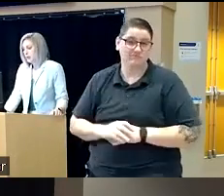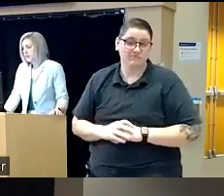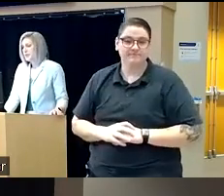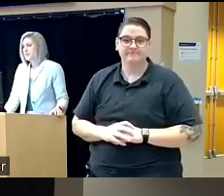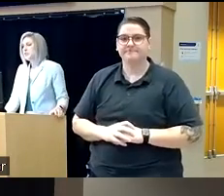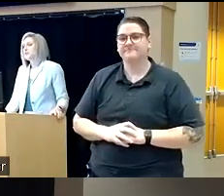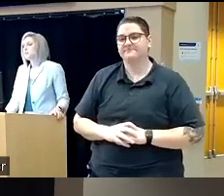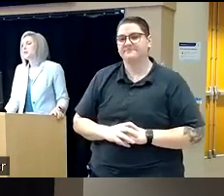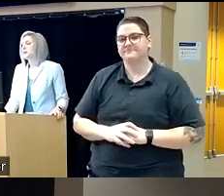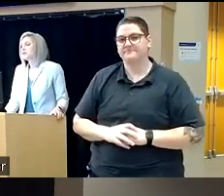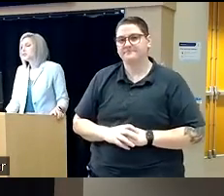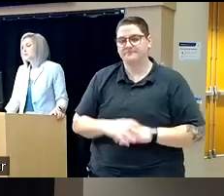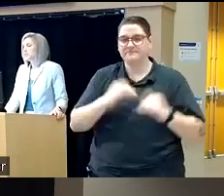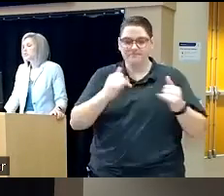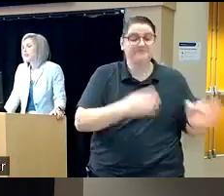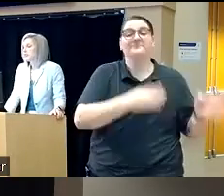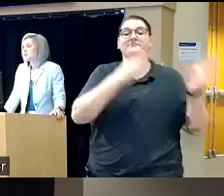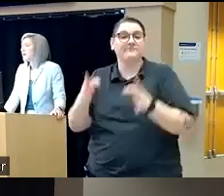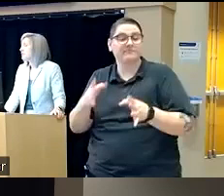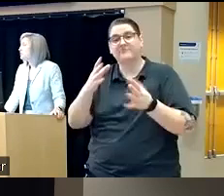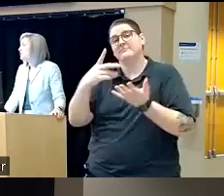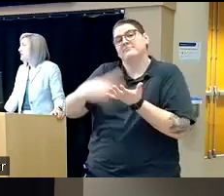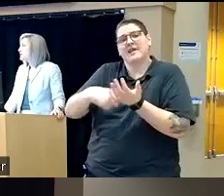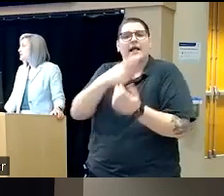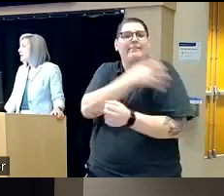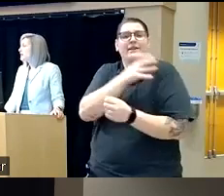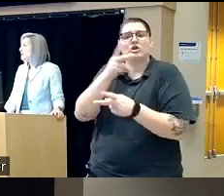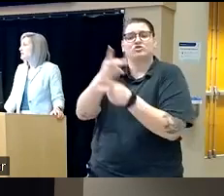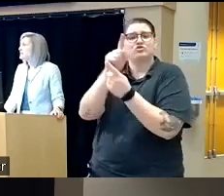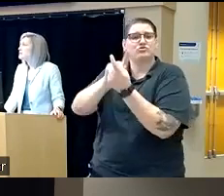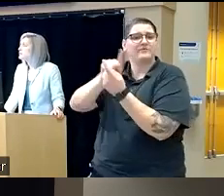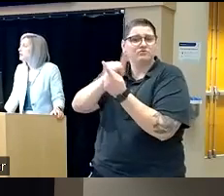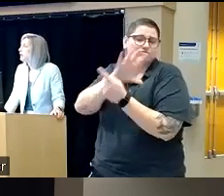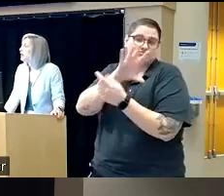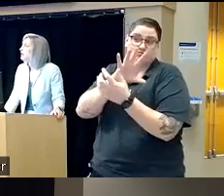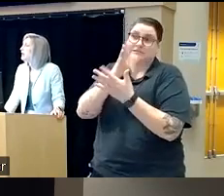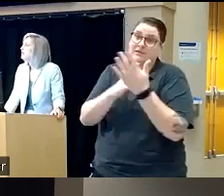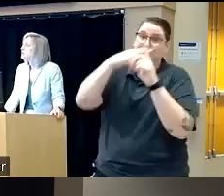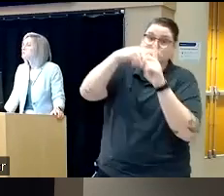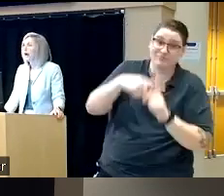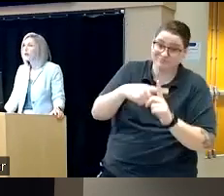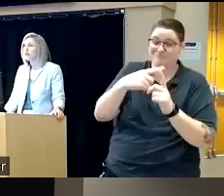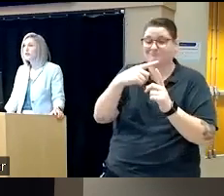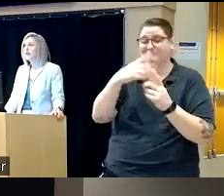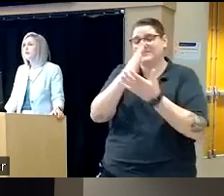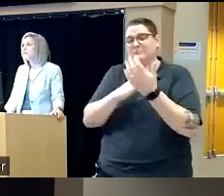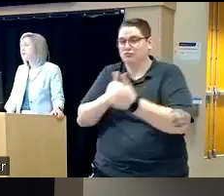so I want to transition to some clinical supervision challenges and opportunities because I believe that this is really where a lot of the most powerful and